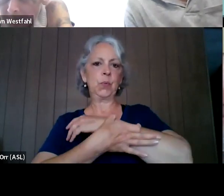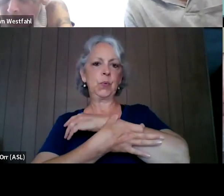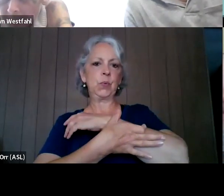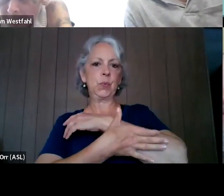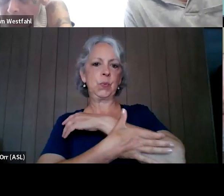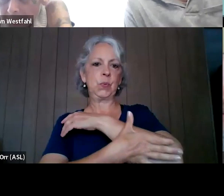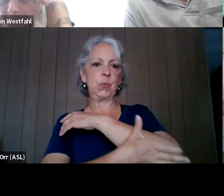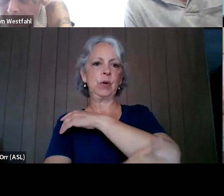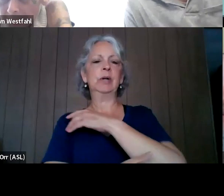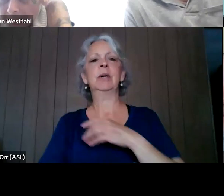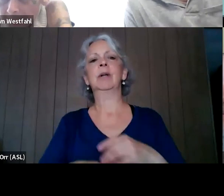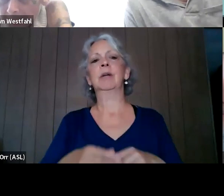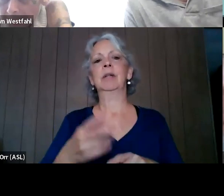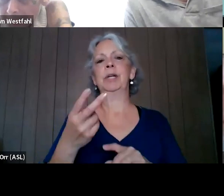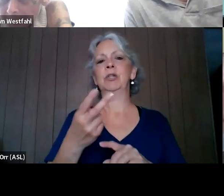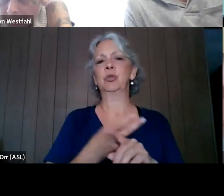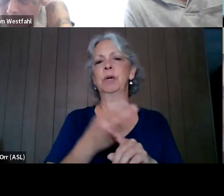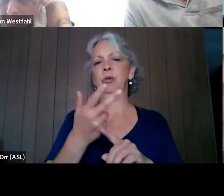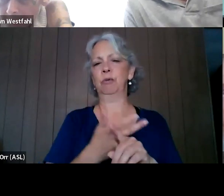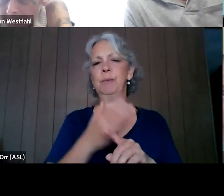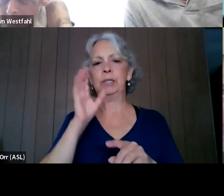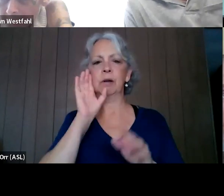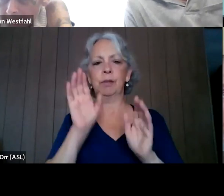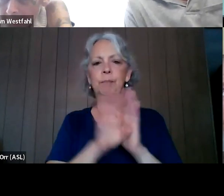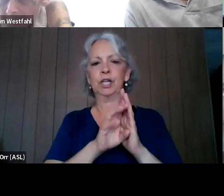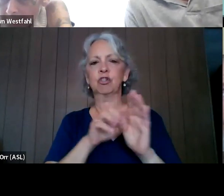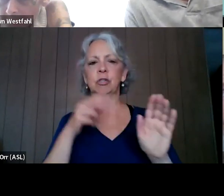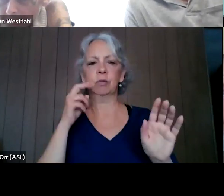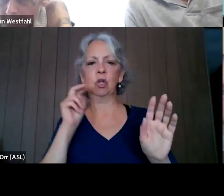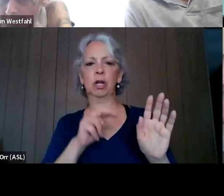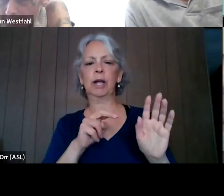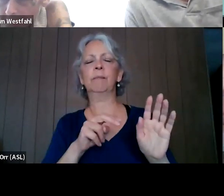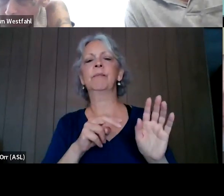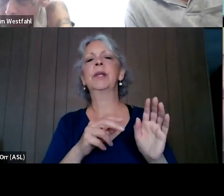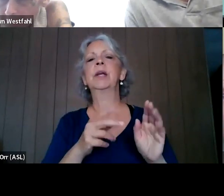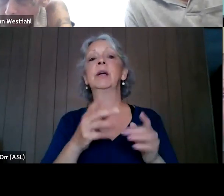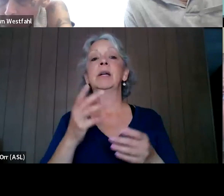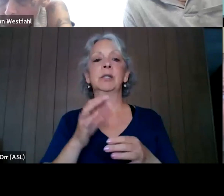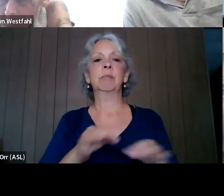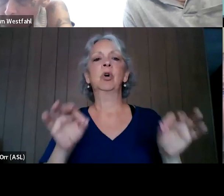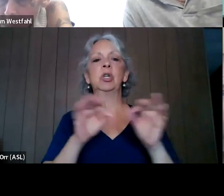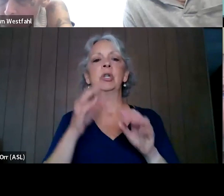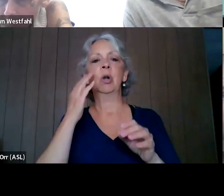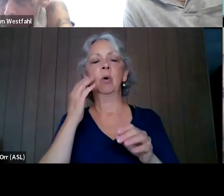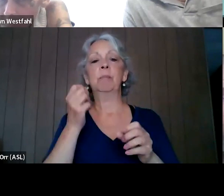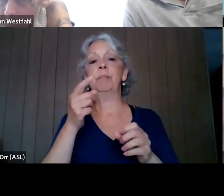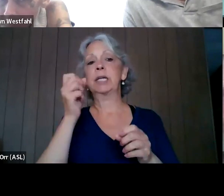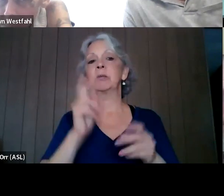were on the around two to three month period, and I think that's important to know, right? 'Cause usually people are trying to kind of manage those wounds on their own for a long time,